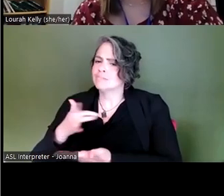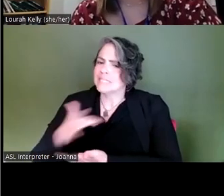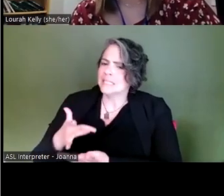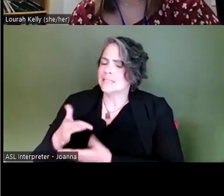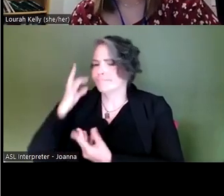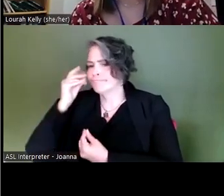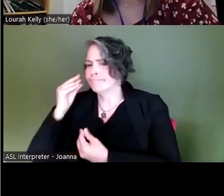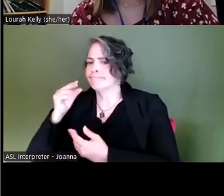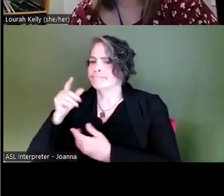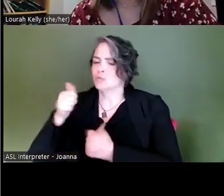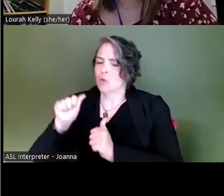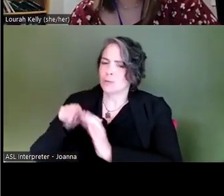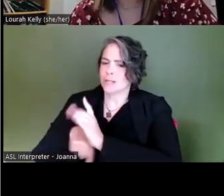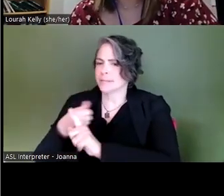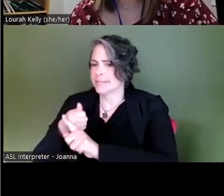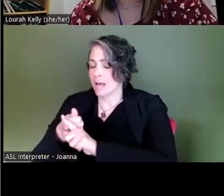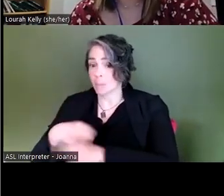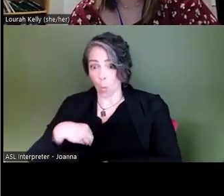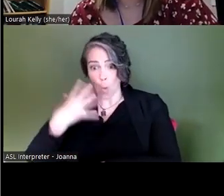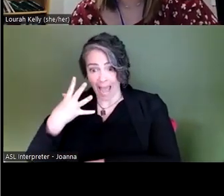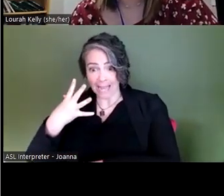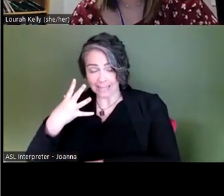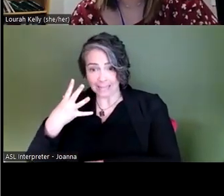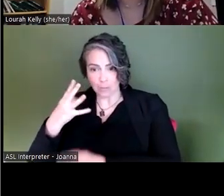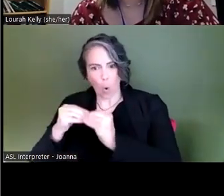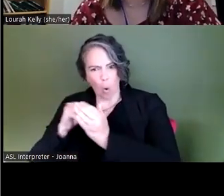bisexual women had lower odds of substance use disorder and suicidal thoughts than white